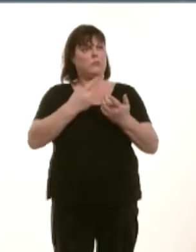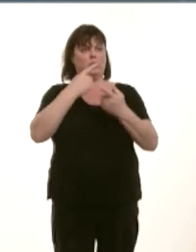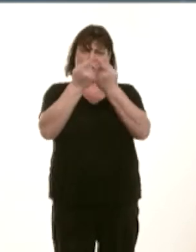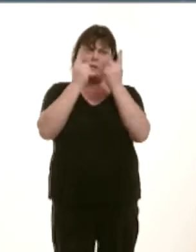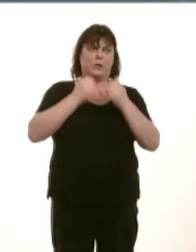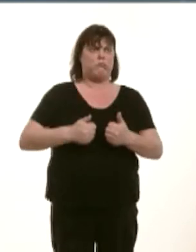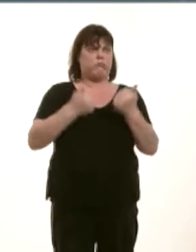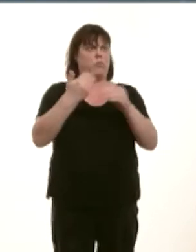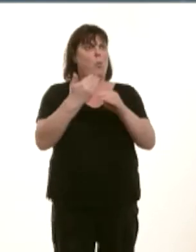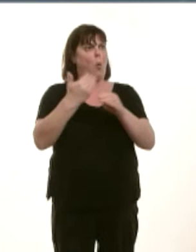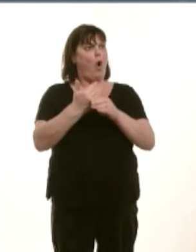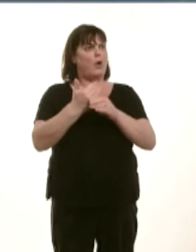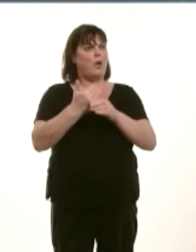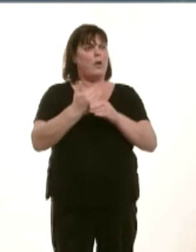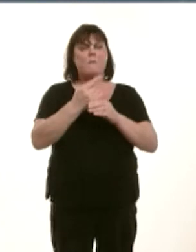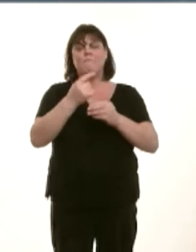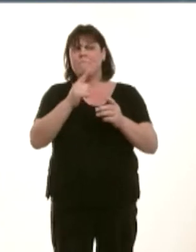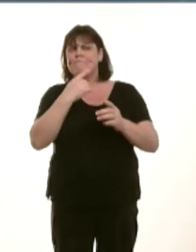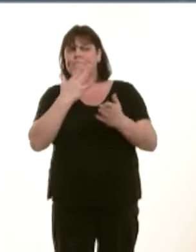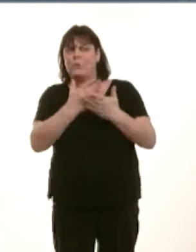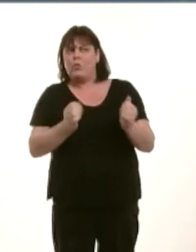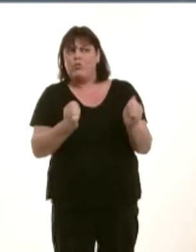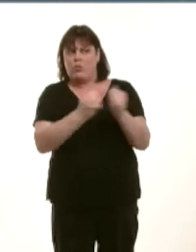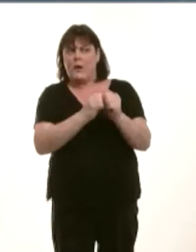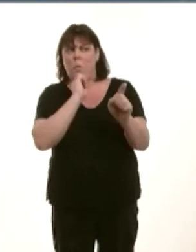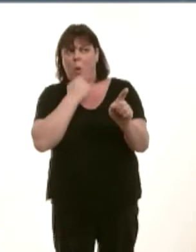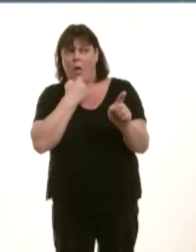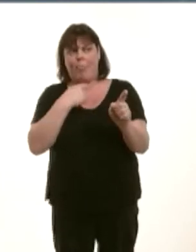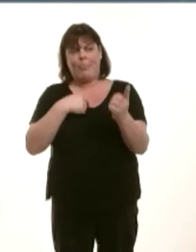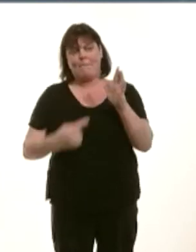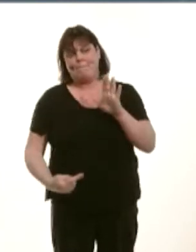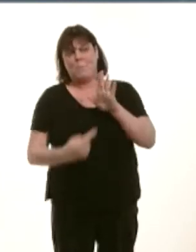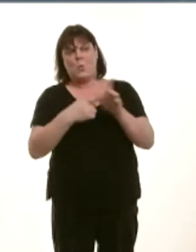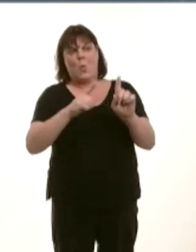with me that reputation is all-important in developing the higher education sector in